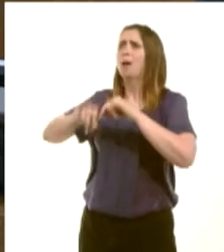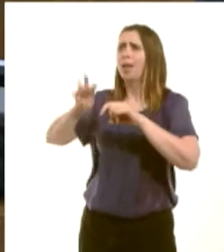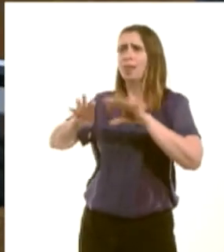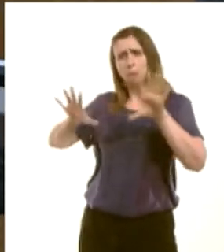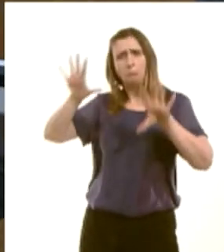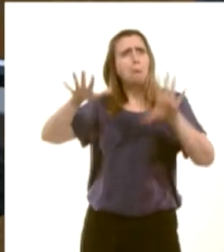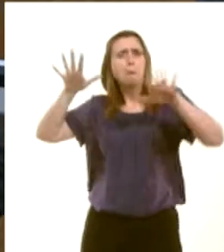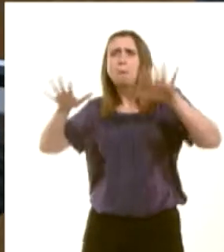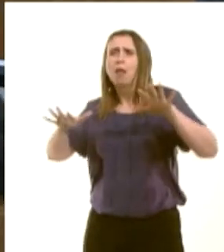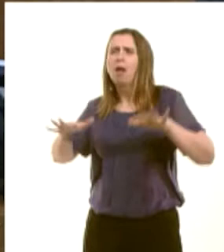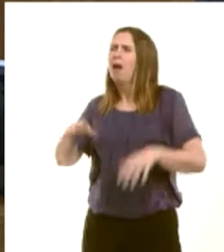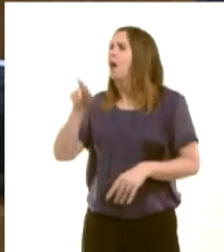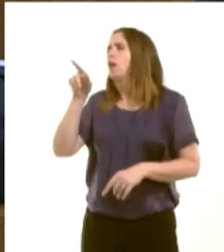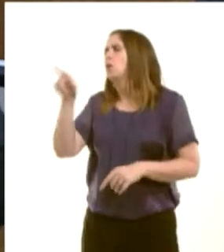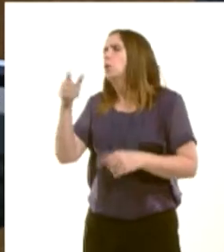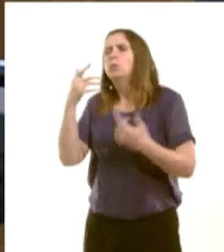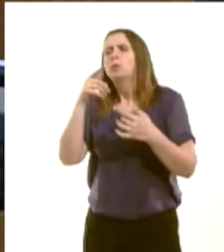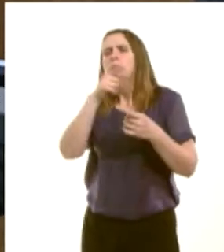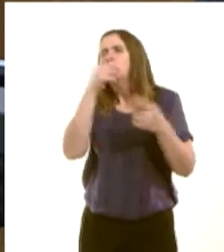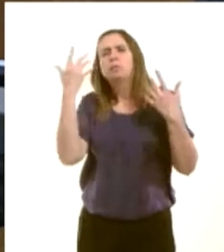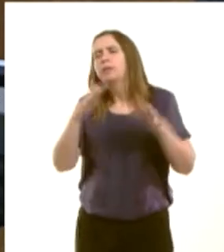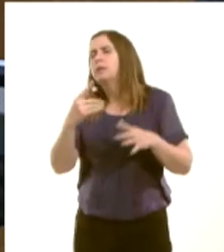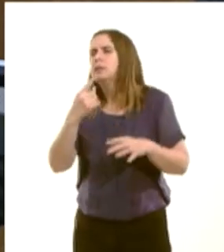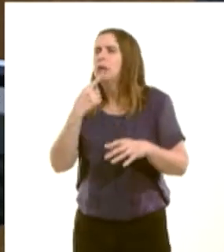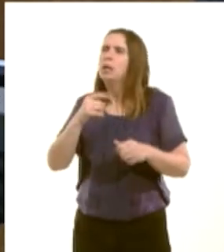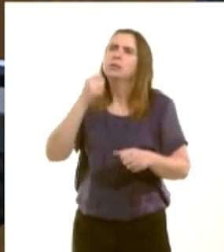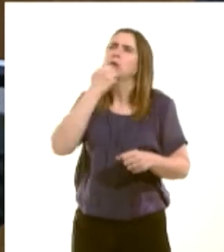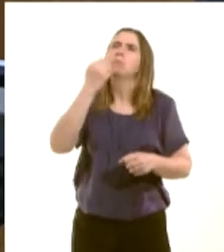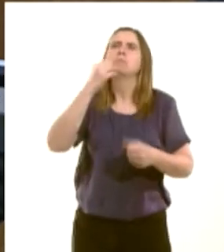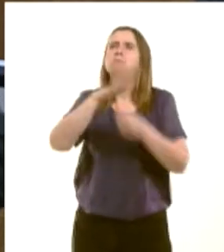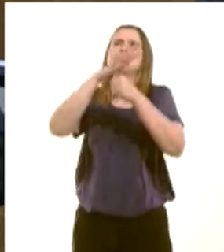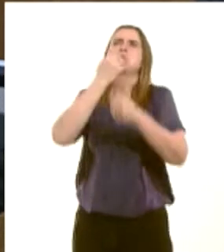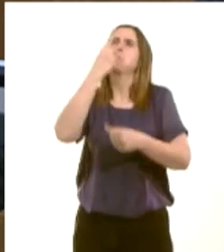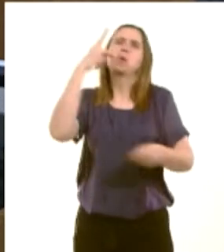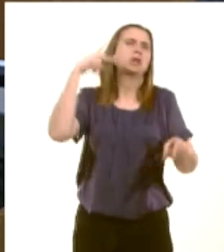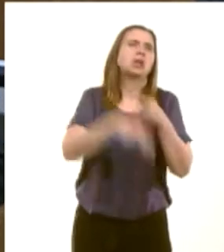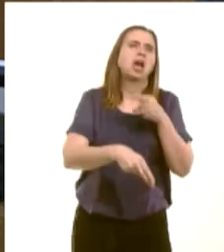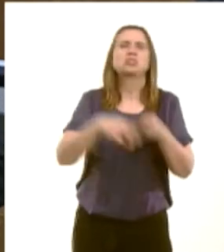with this record-breaking stuff about record-breaking cuts in Wales, and the reality is that this